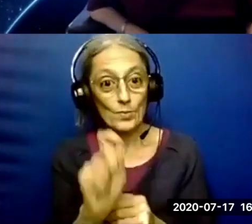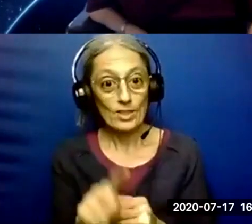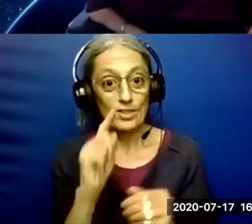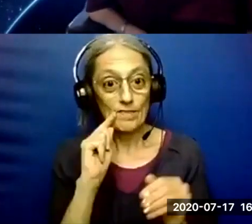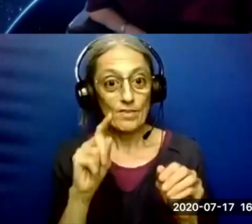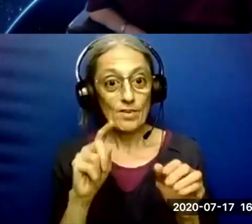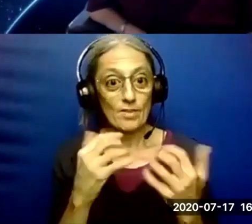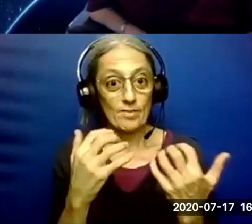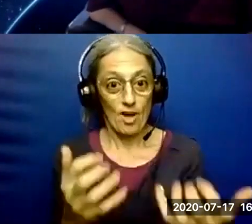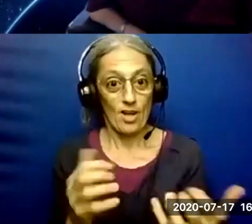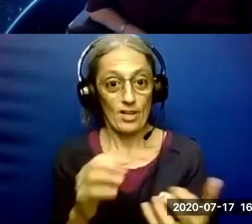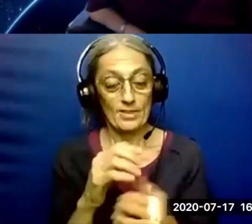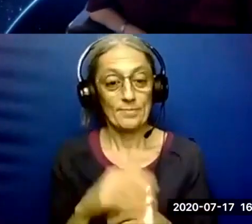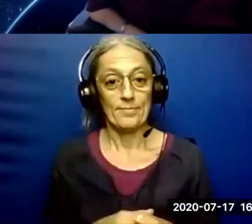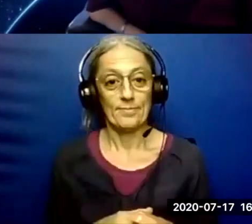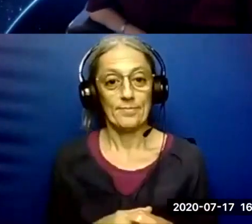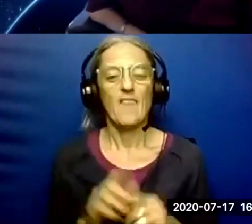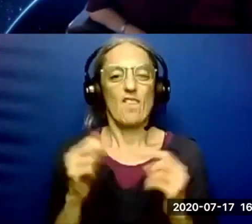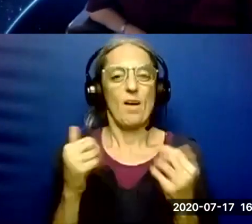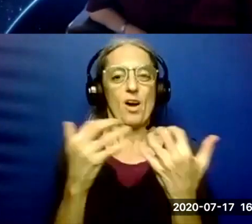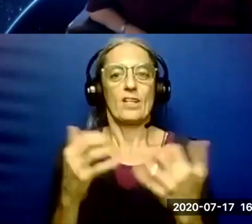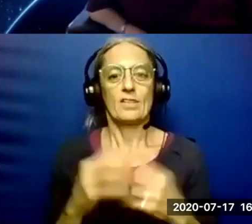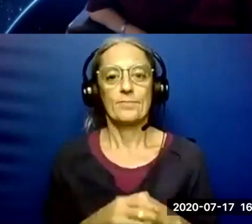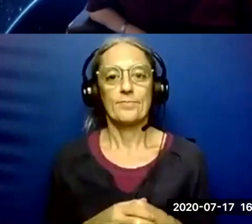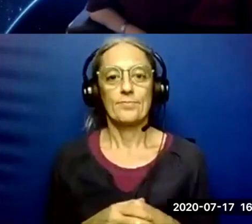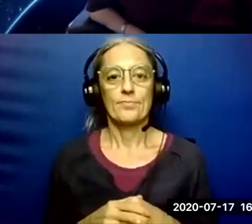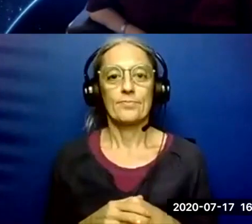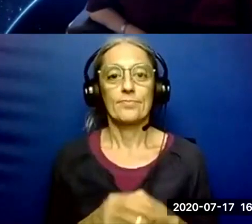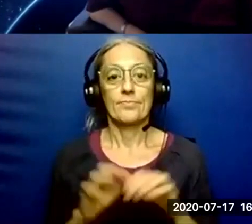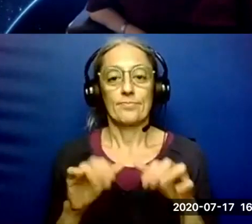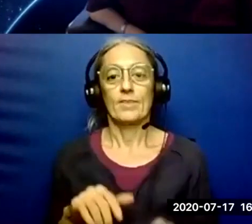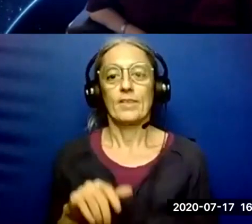Now we have a question from Lateef McLeod from Oakland.